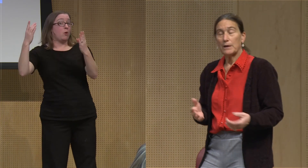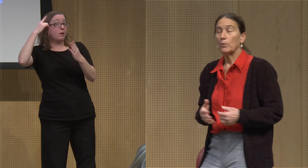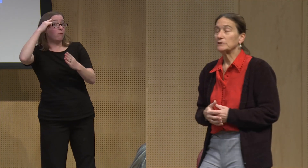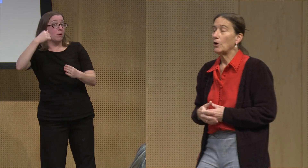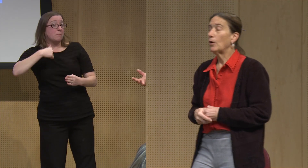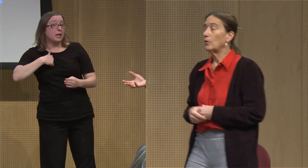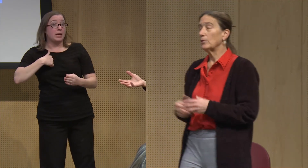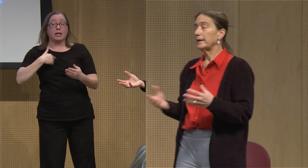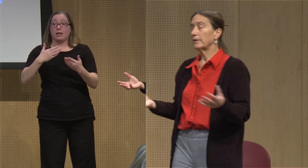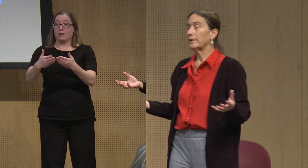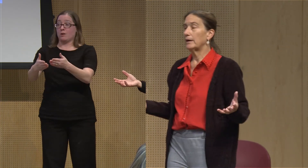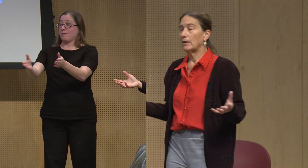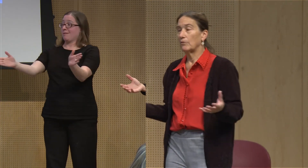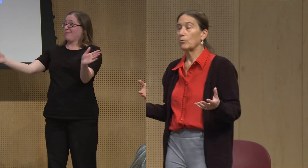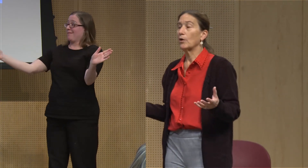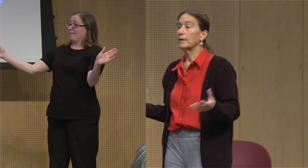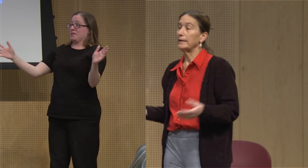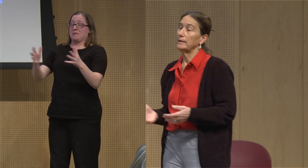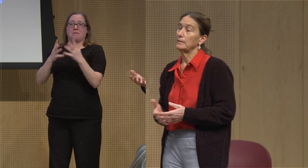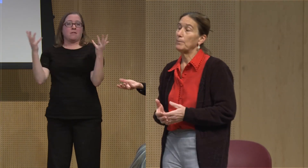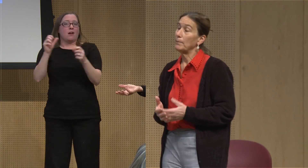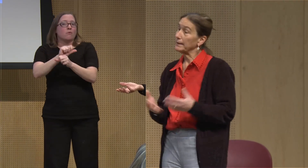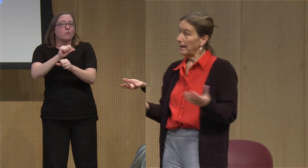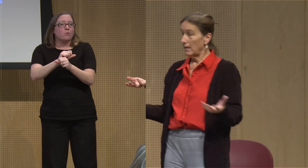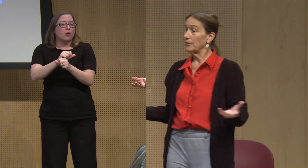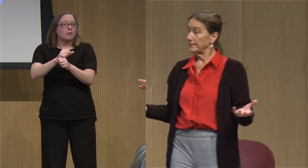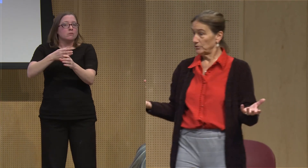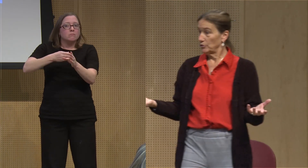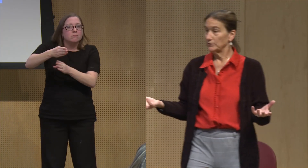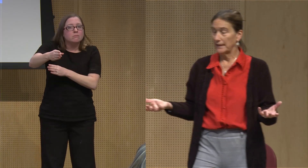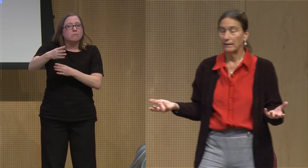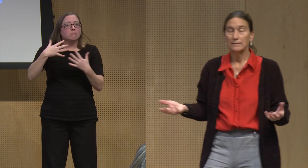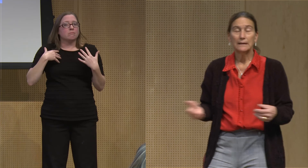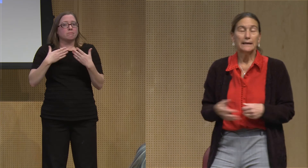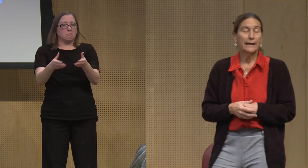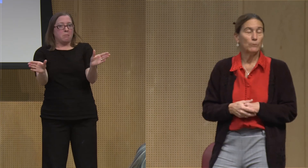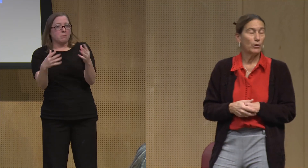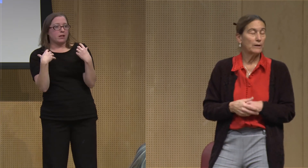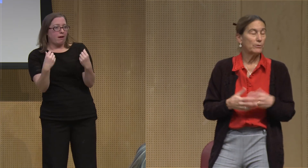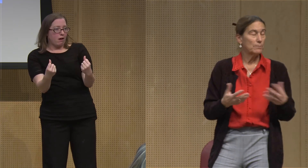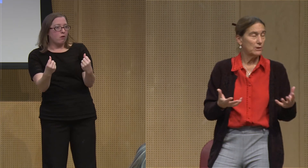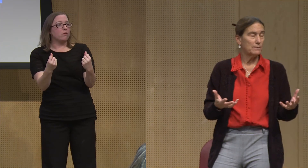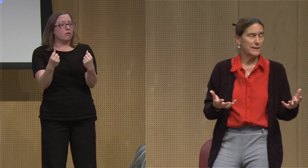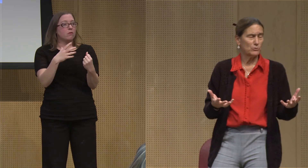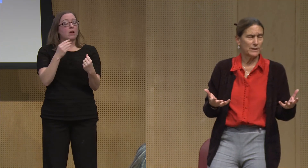WAS A WHOLE AREA OF WORK IN PUBLIC HEALTH AS IT TURNS OUT AND WORKING WITH COMMUNITY-BASED ORGANIZATIONS